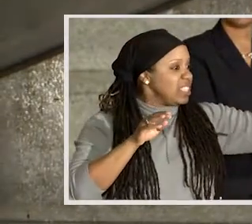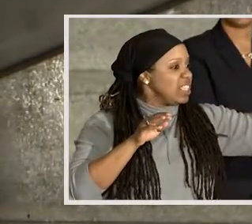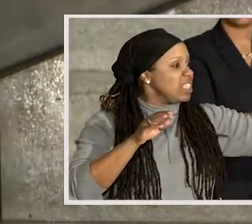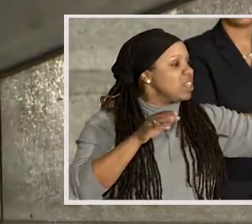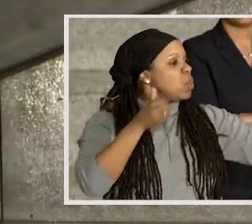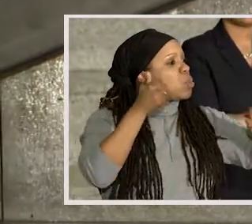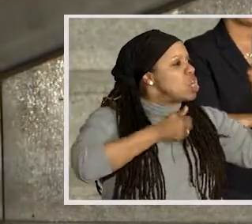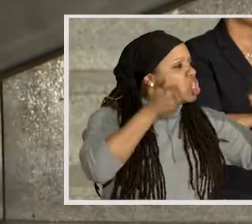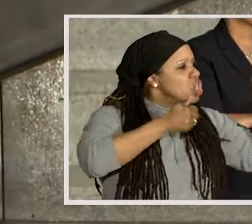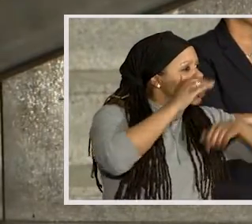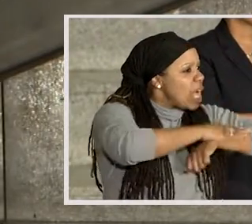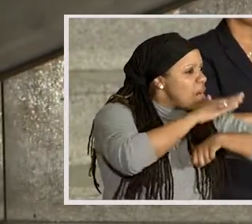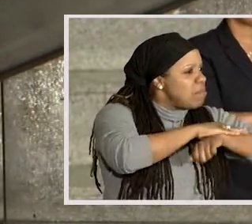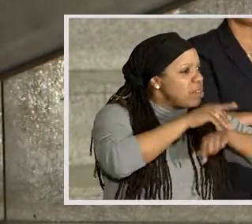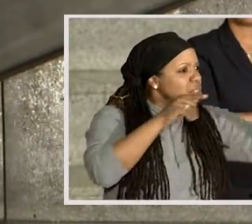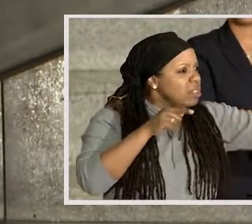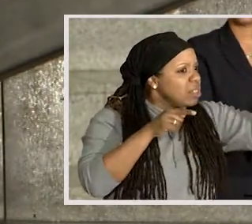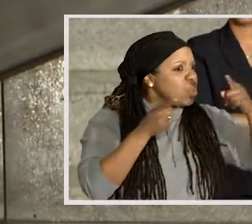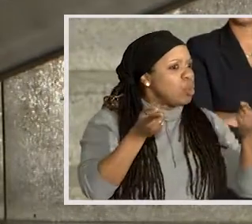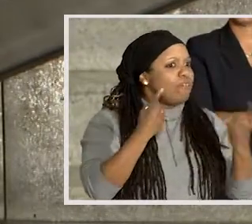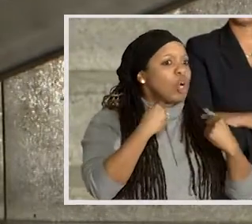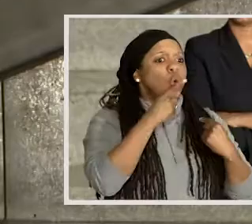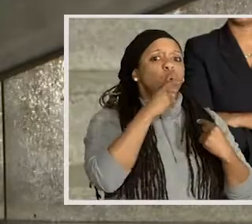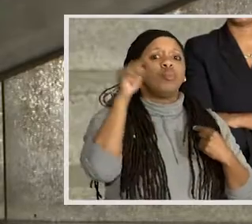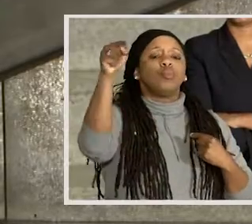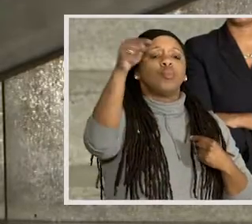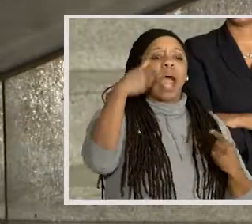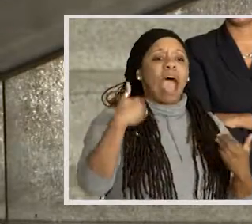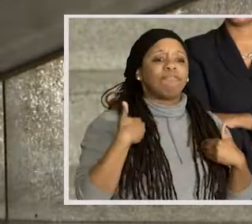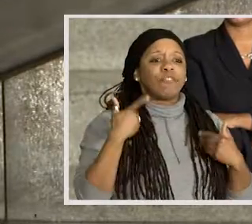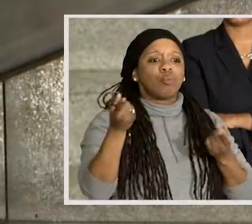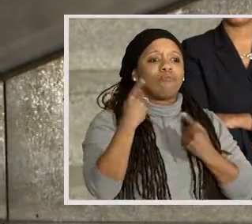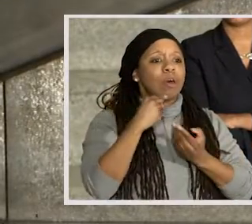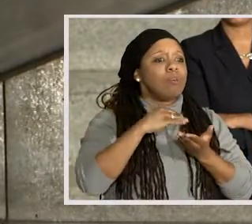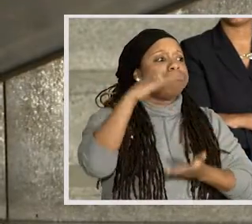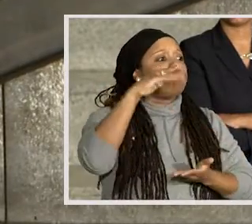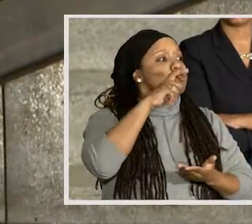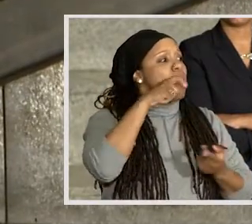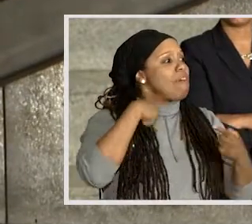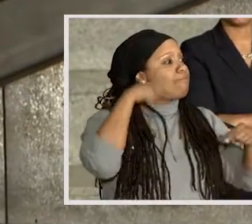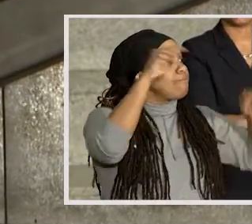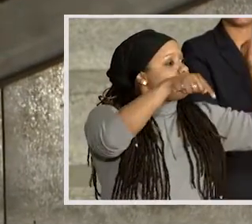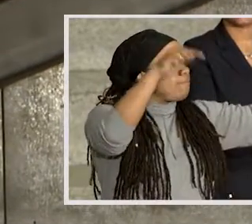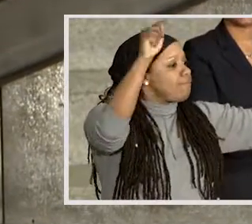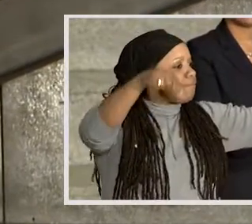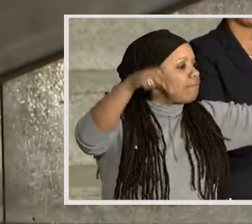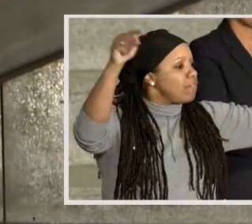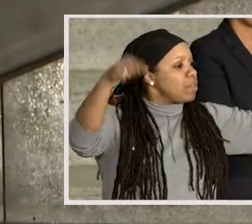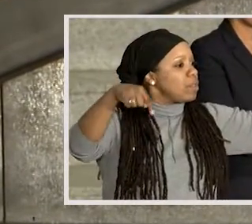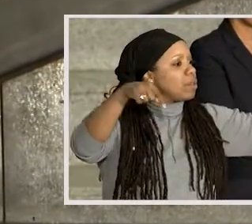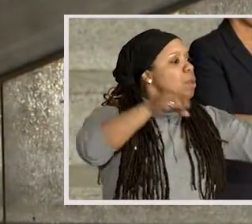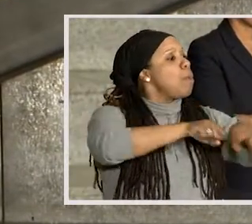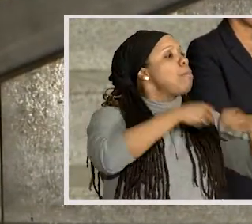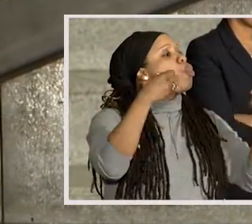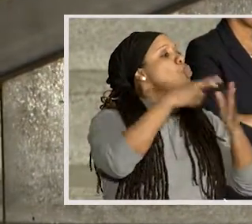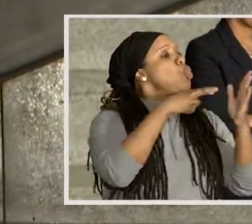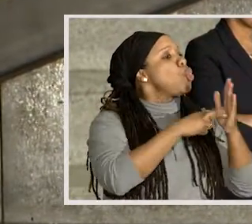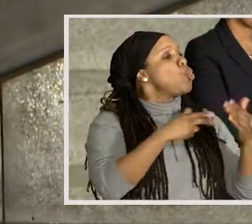PUT YOUR HANDS UP. BROKE THE RULES OF THE GAME, BUT -- RAISED REVENUE. LET'S SEE FROM ONE OF THOSE,